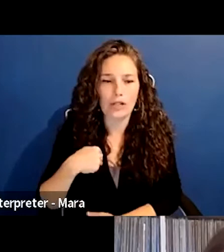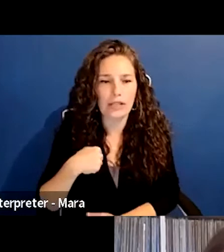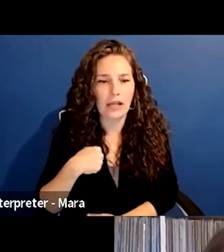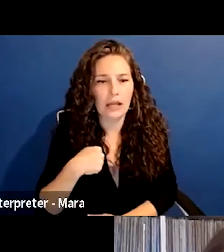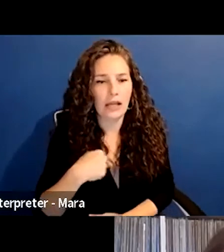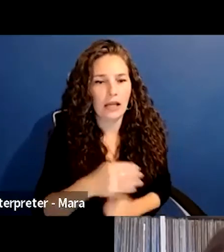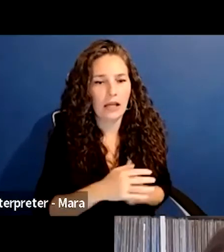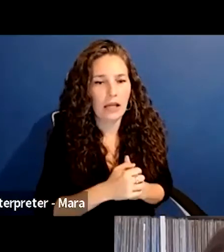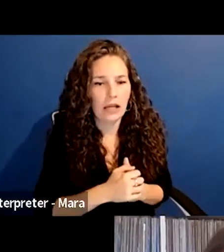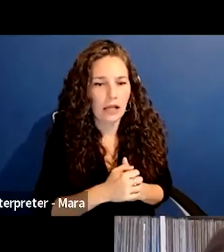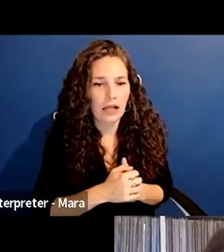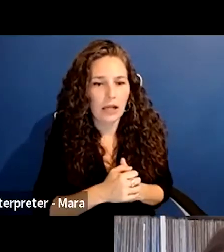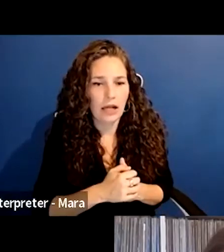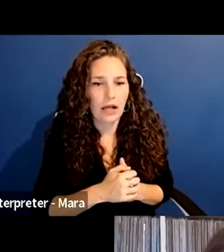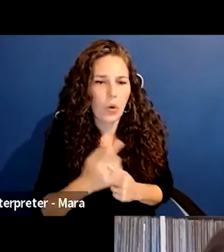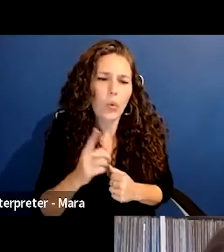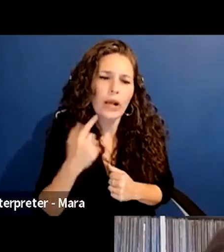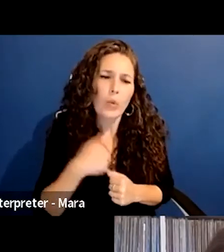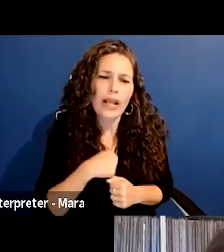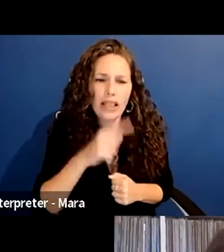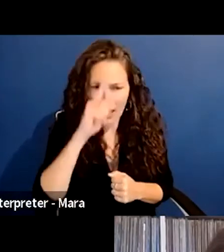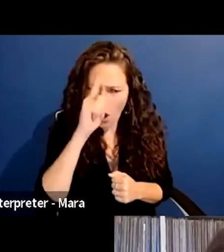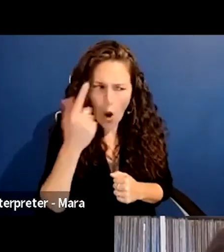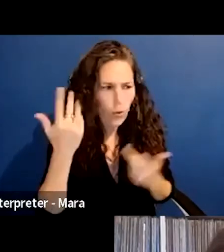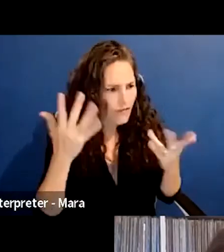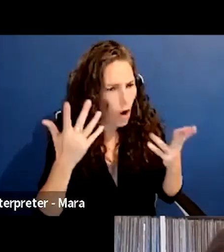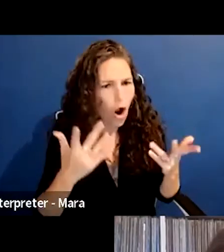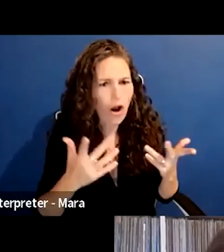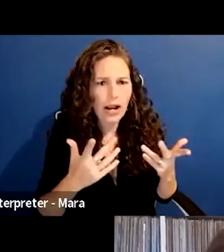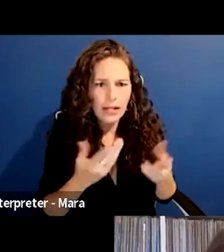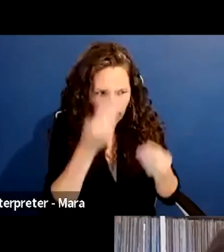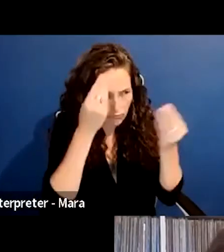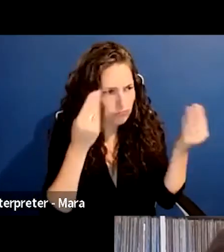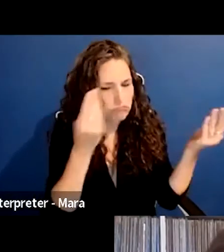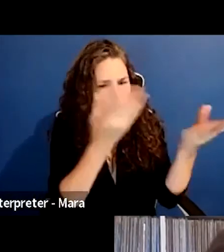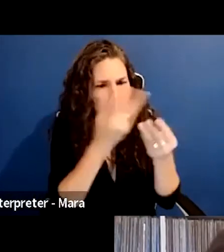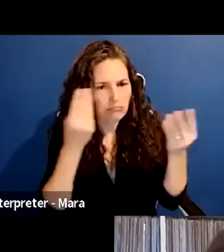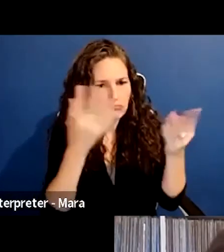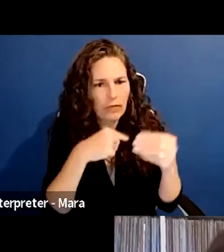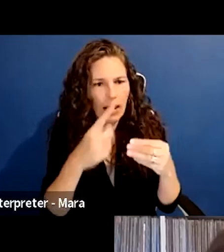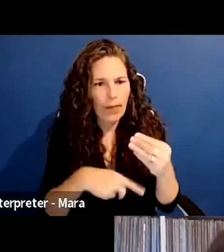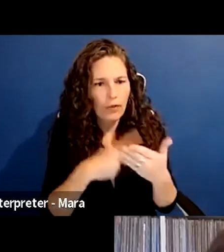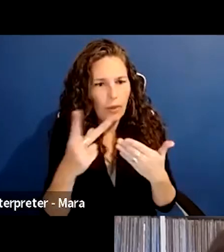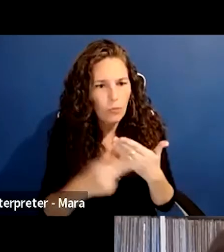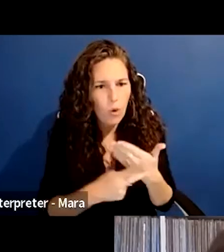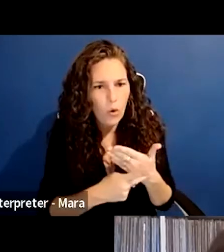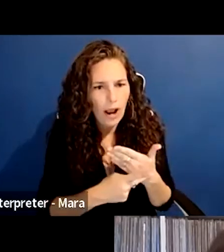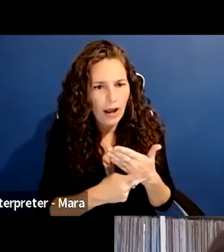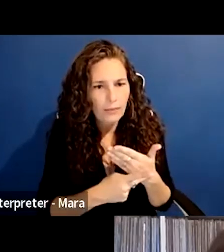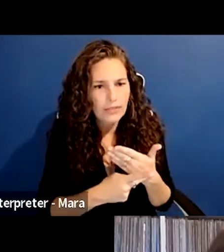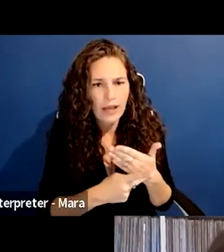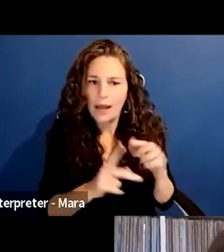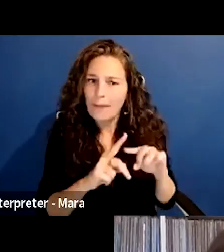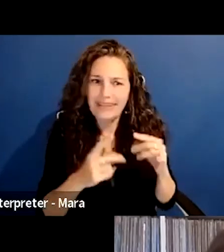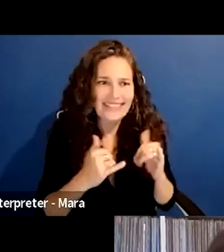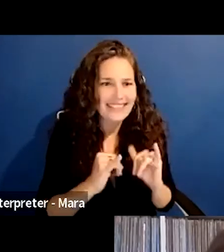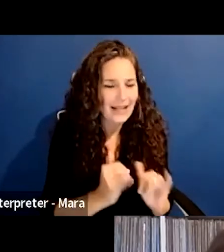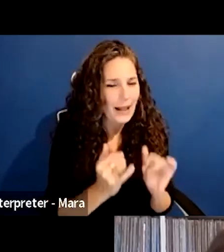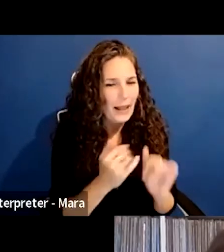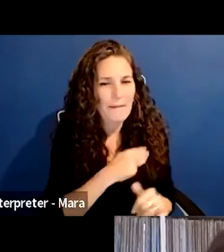and we've been very vocal about the programs that we provide, I can't tell you, a day doesn't pass when a member doesn't come to me and say,